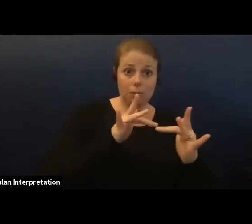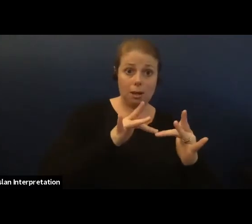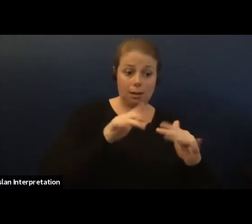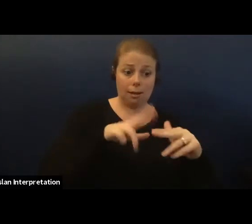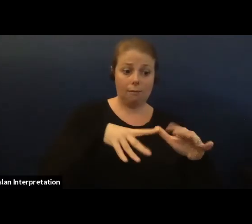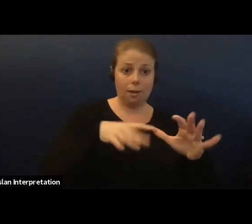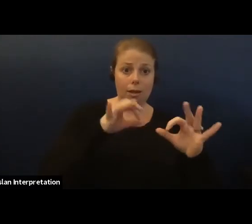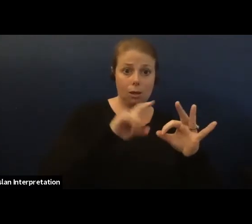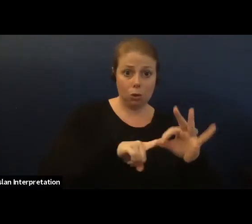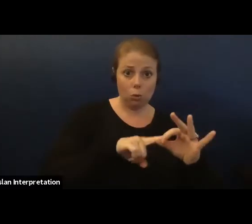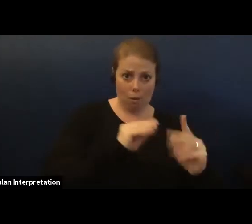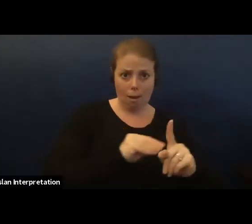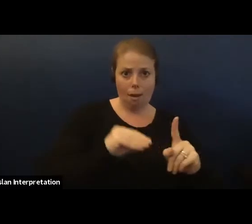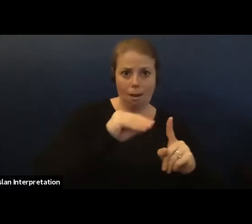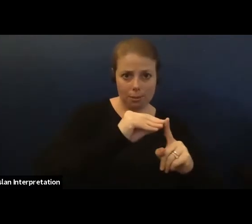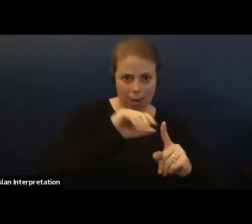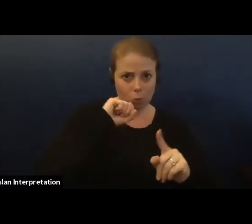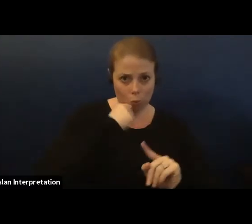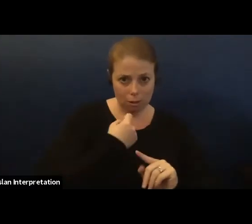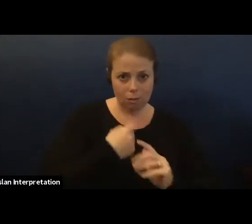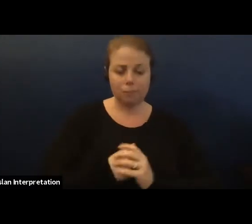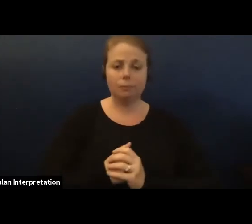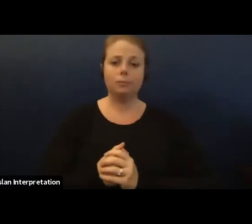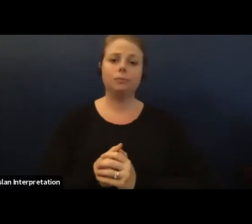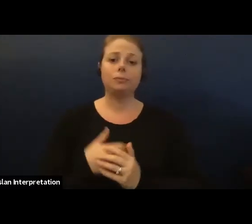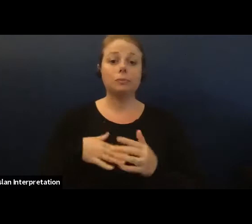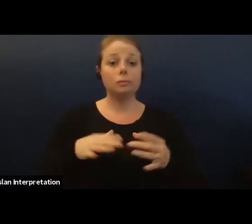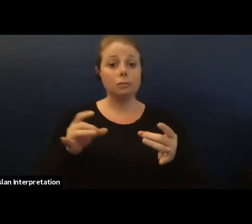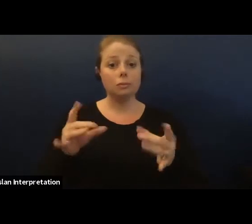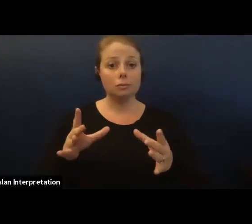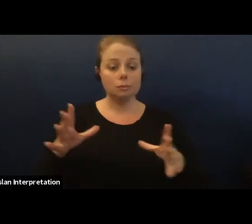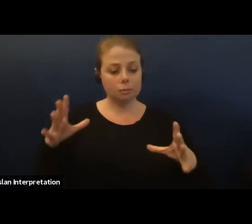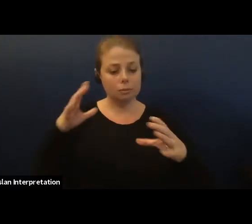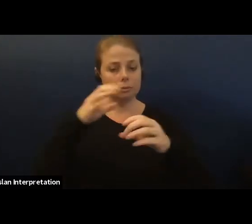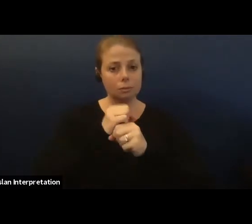So I'd like to start by giving you an overview of peer assessment. Peer